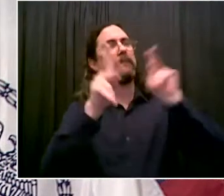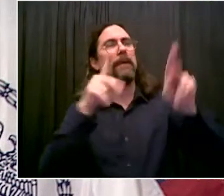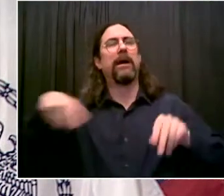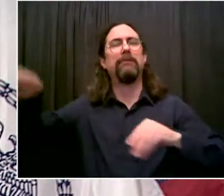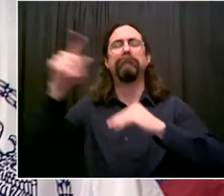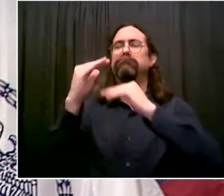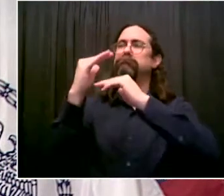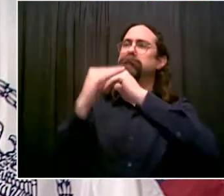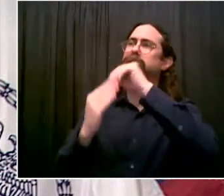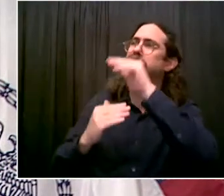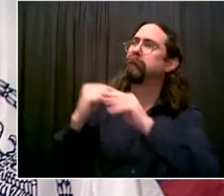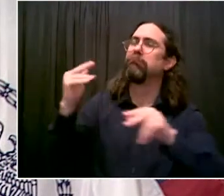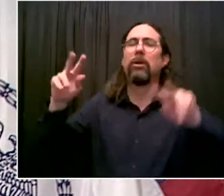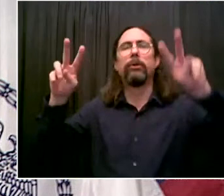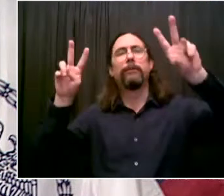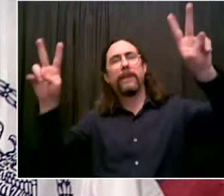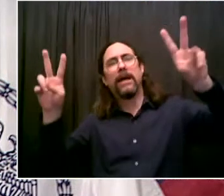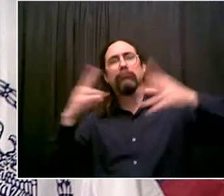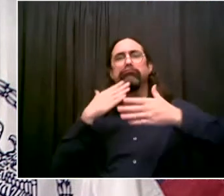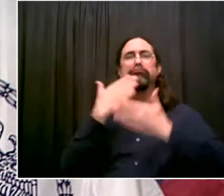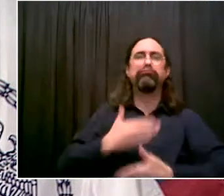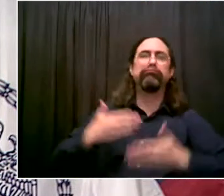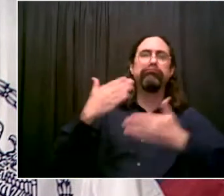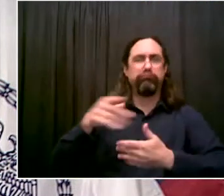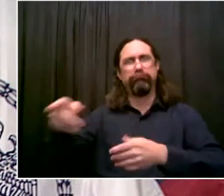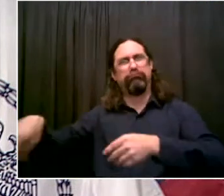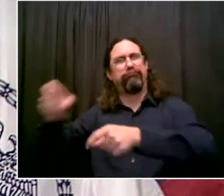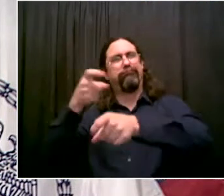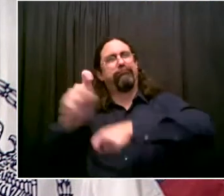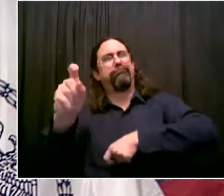SOME OF THESE ISSUES THAT ARE COMING UP AND